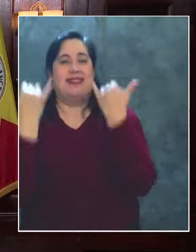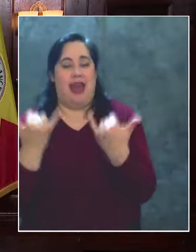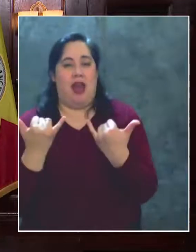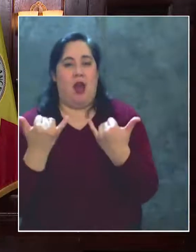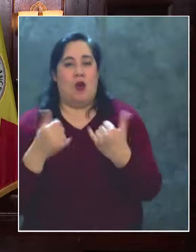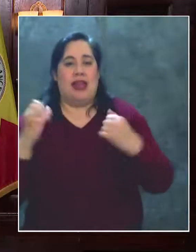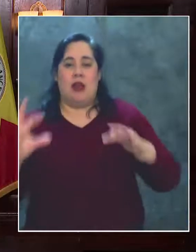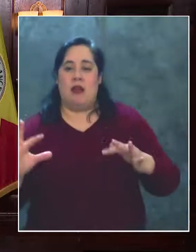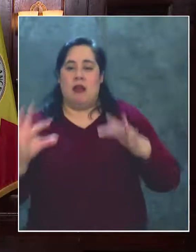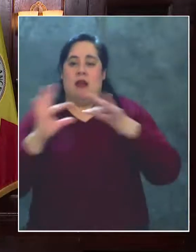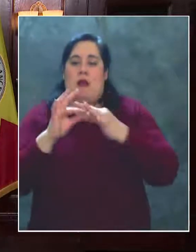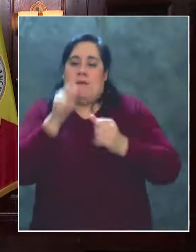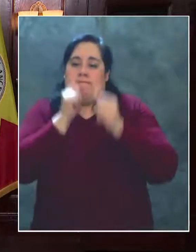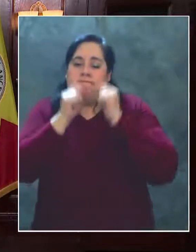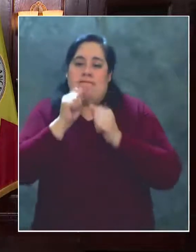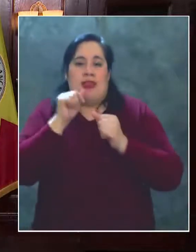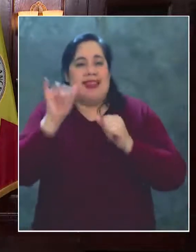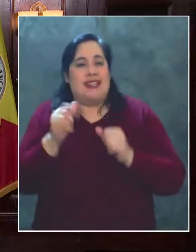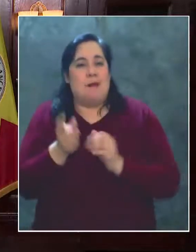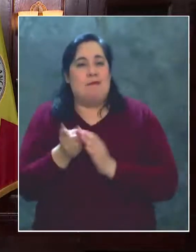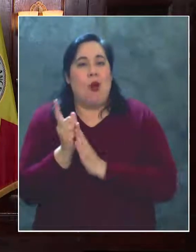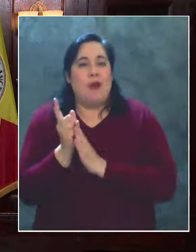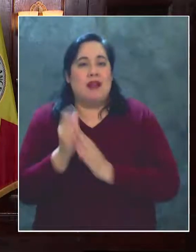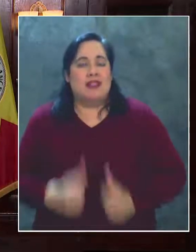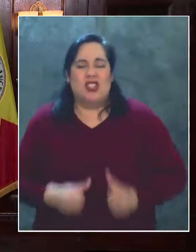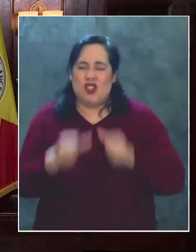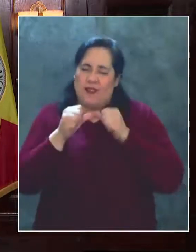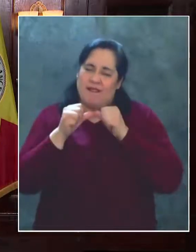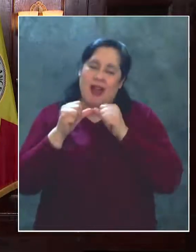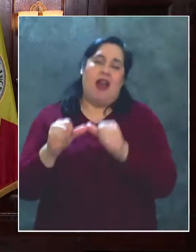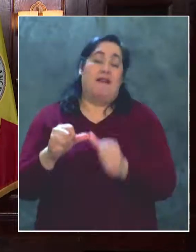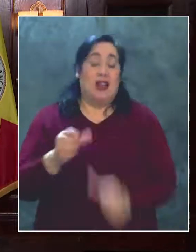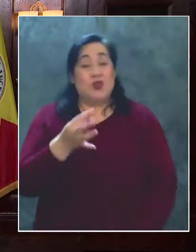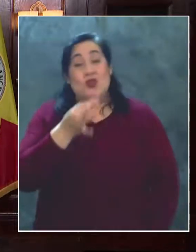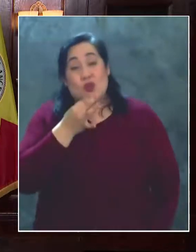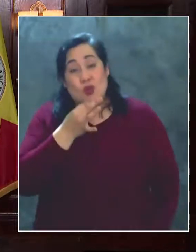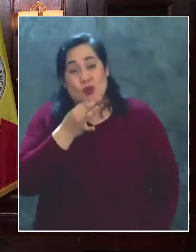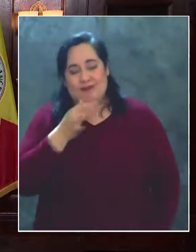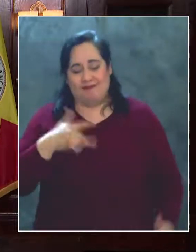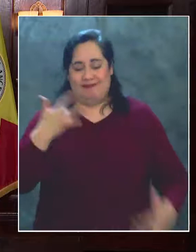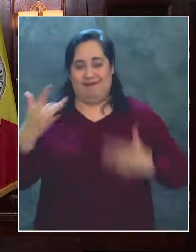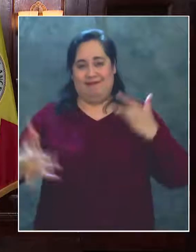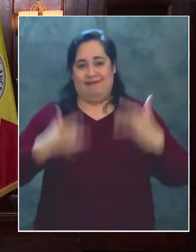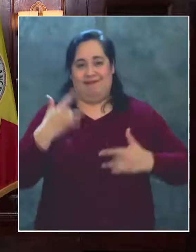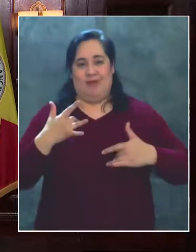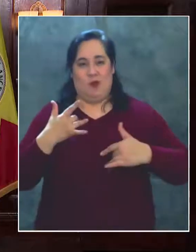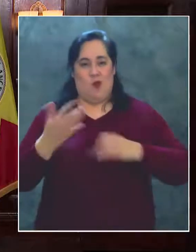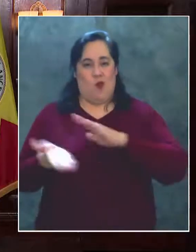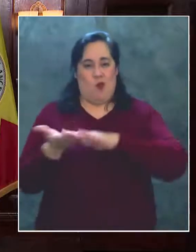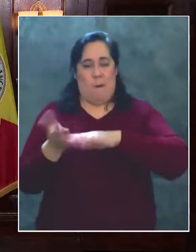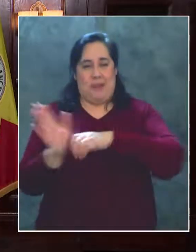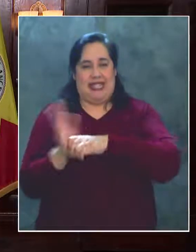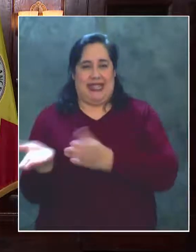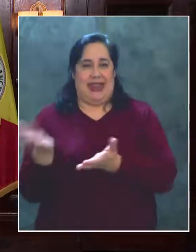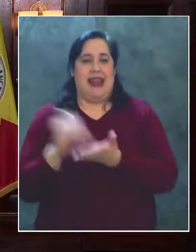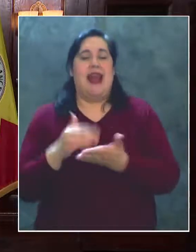BRIDGE THIS MOMENT TO SURVIVE AND SOON, YES, TO THRIVE ONCE AGAIN. THANK YOU WILLOW AND BOB AND